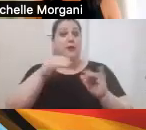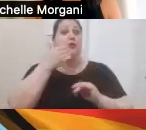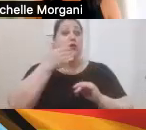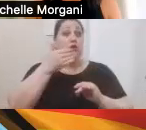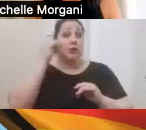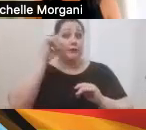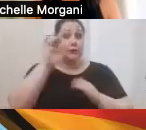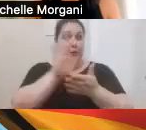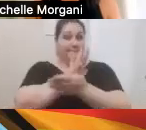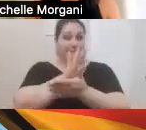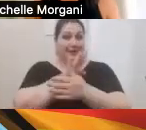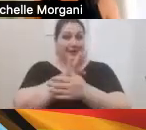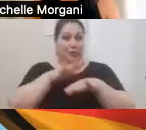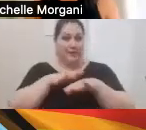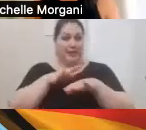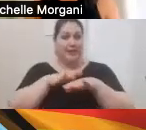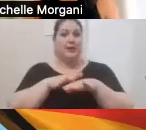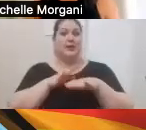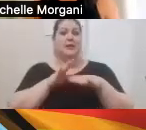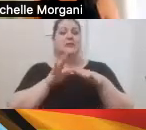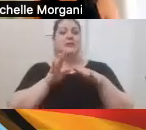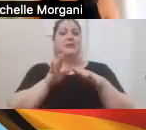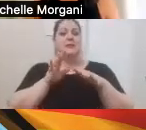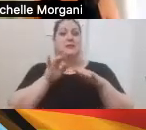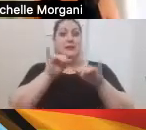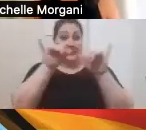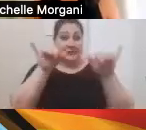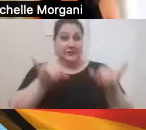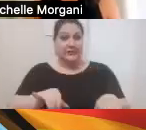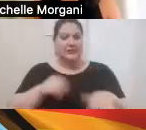what do you do for an electronic medical record system like Epic?